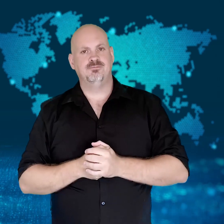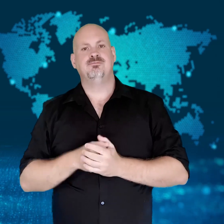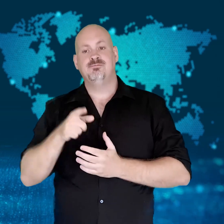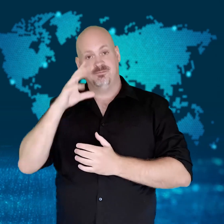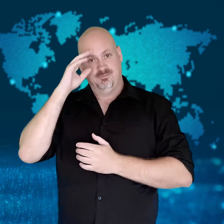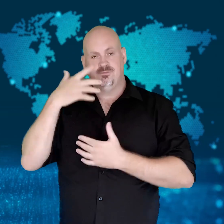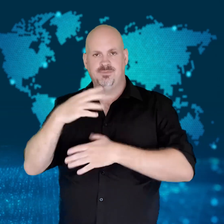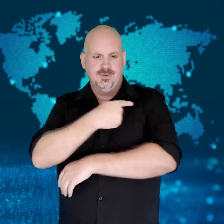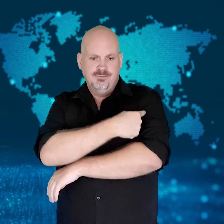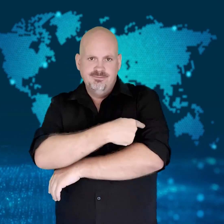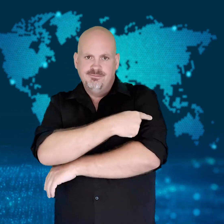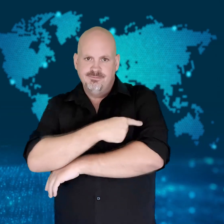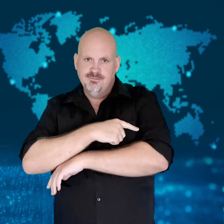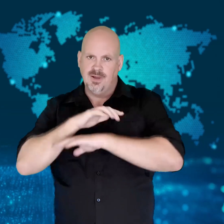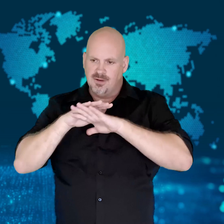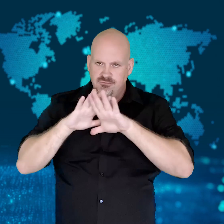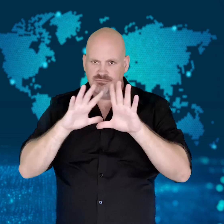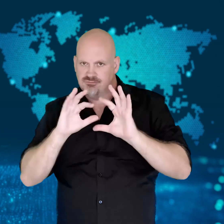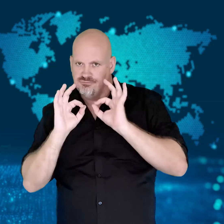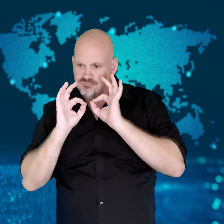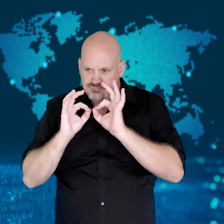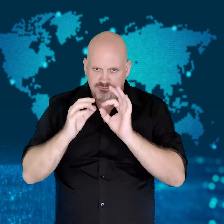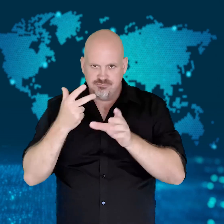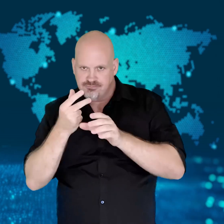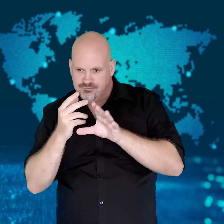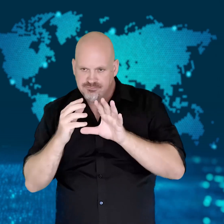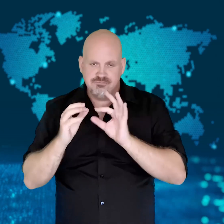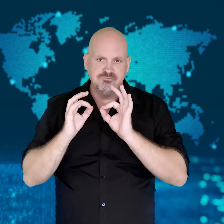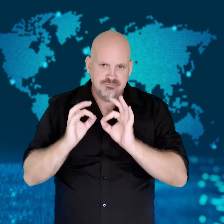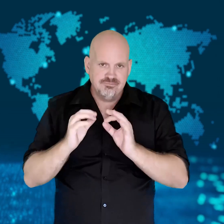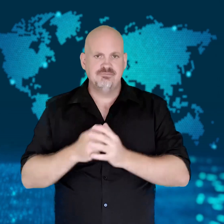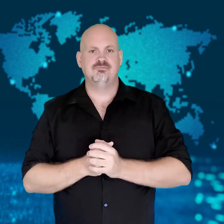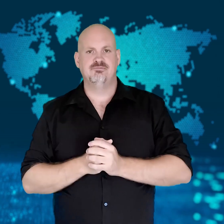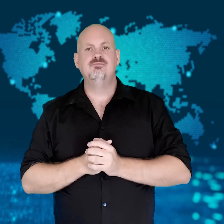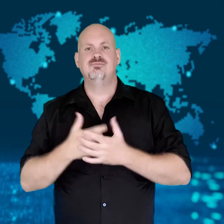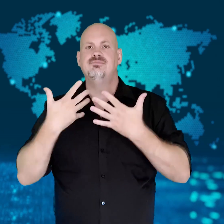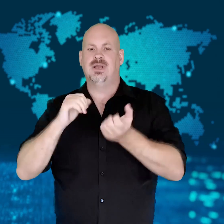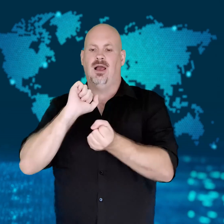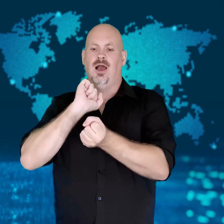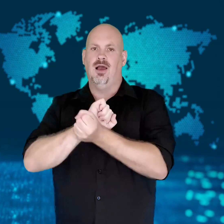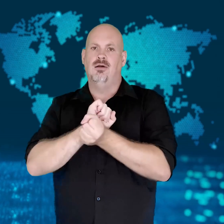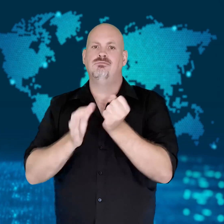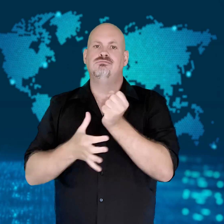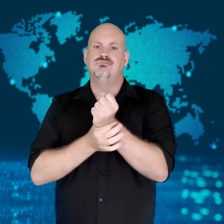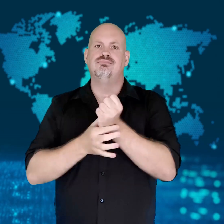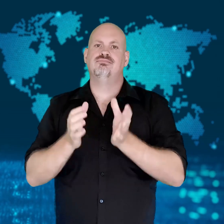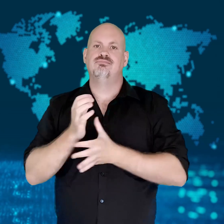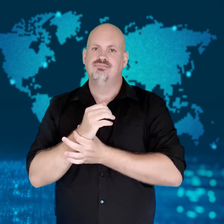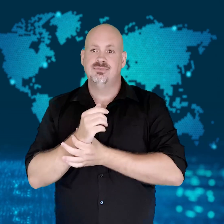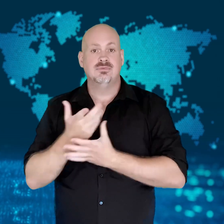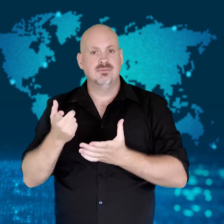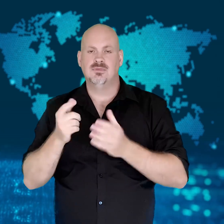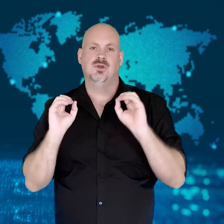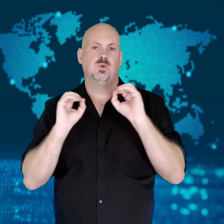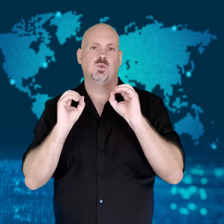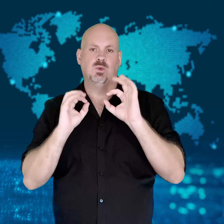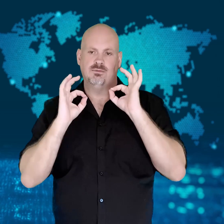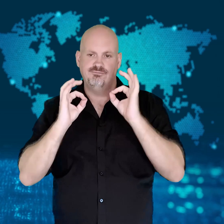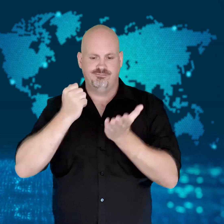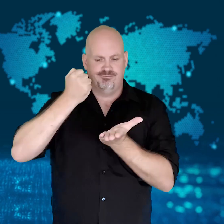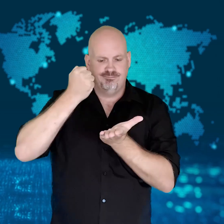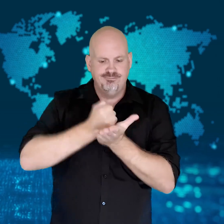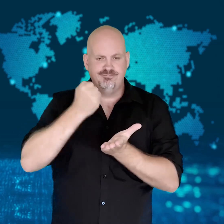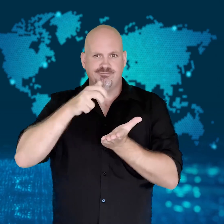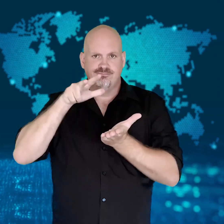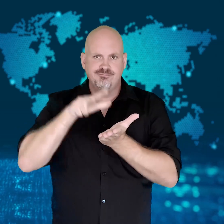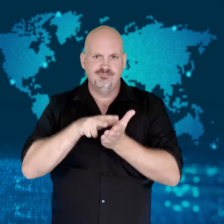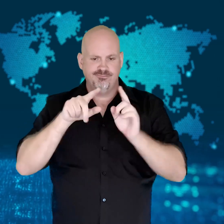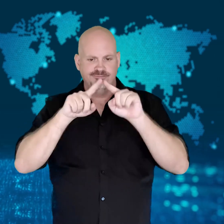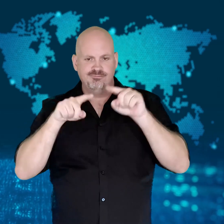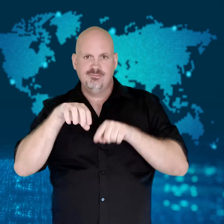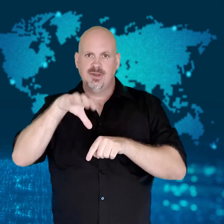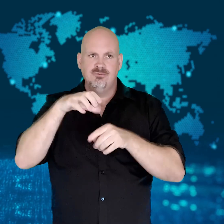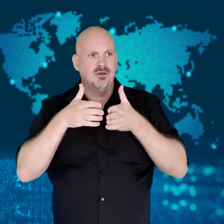Rodriguez was given first aid and then arrested because he did not have